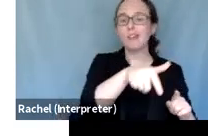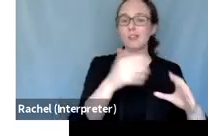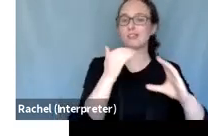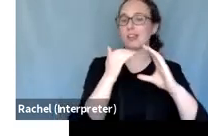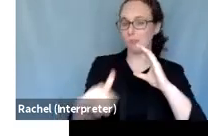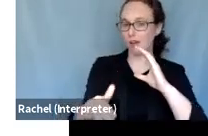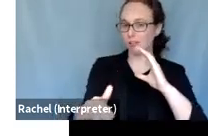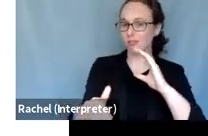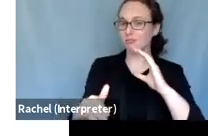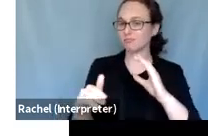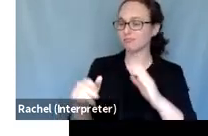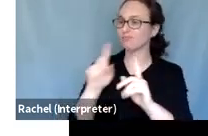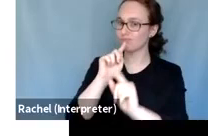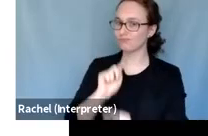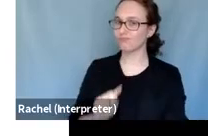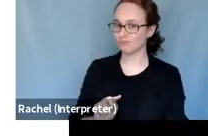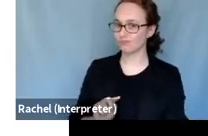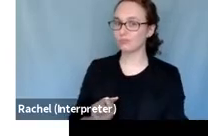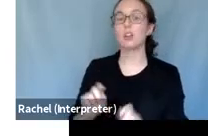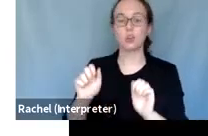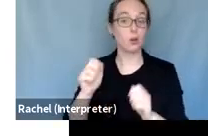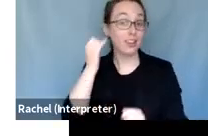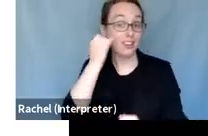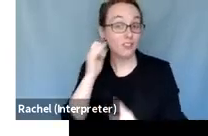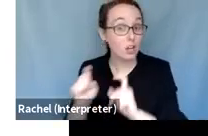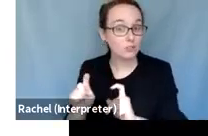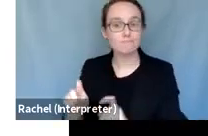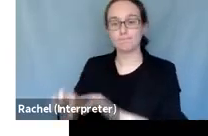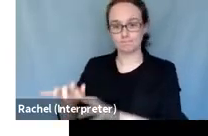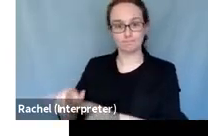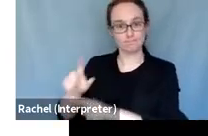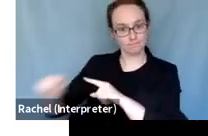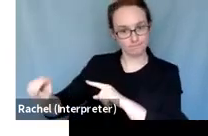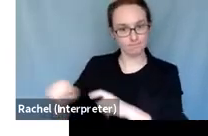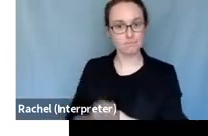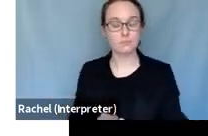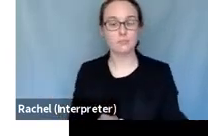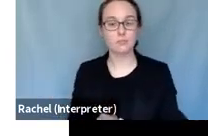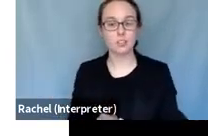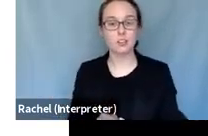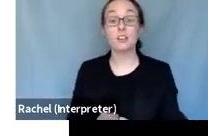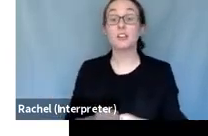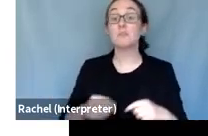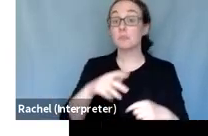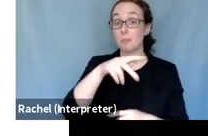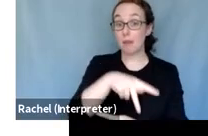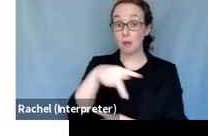Pam Tibbet: All of you will receive a copy of the PowerPoint via email either today or tomorrow also